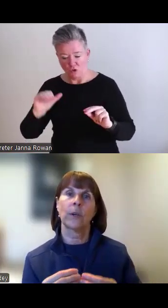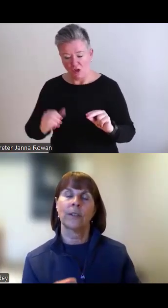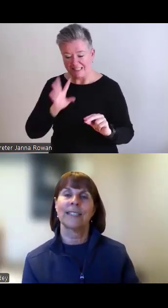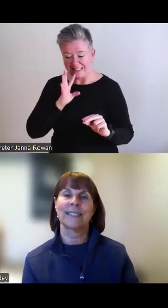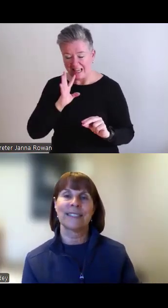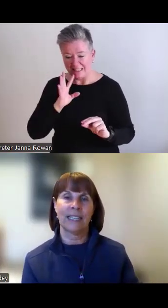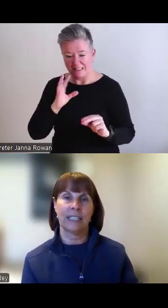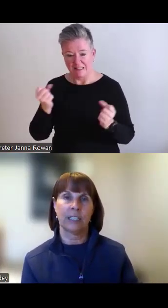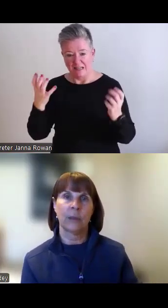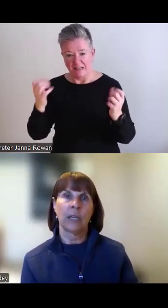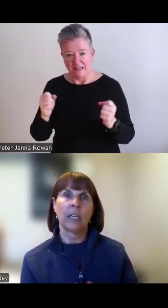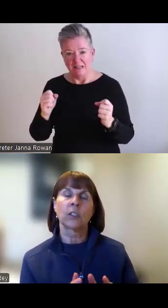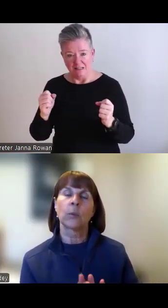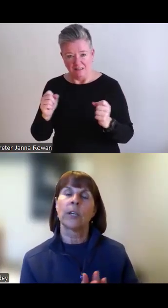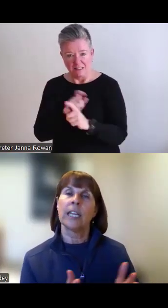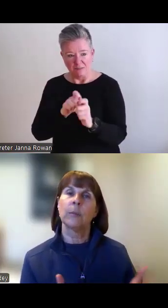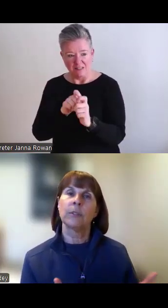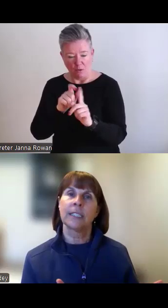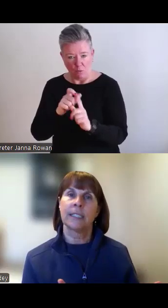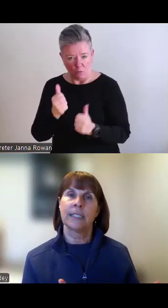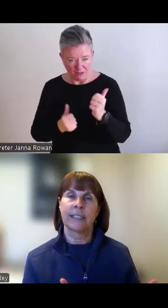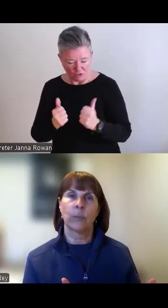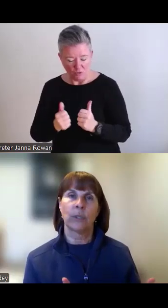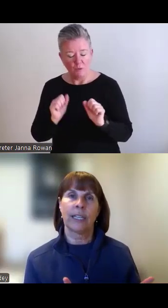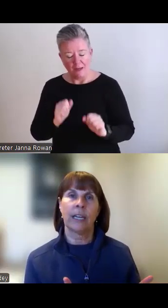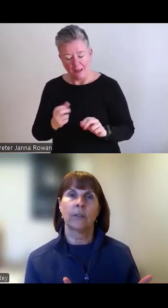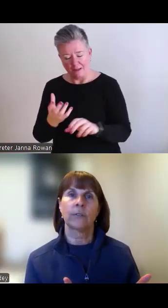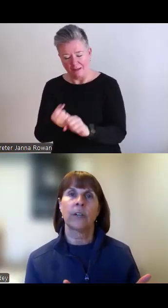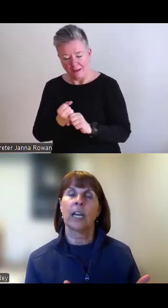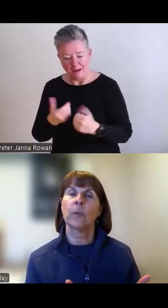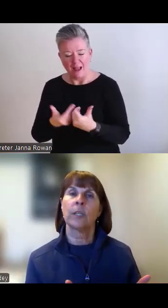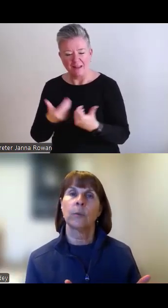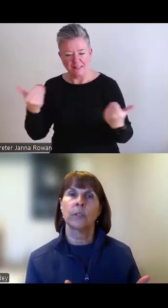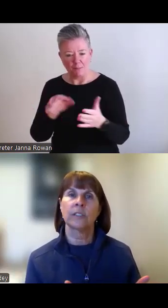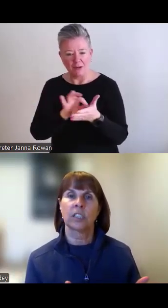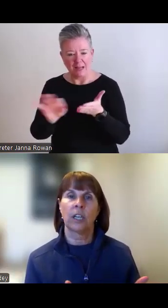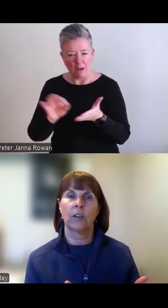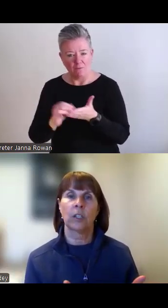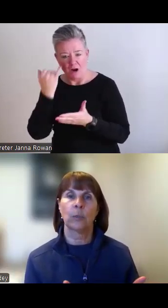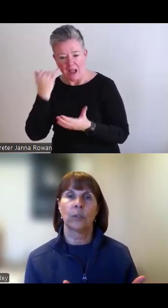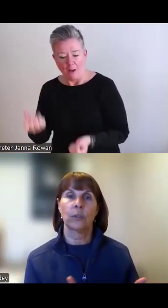or whether they sign it. So, we're able to get a separate count for how many words a child could